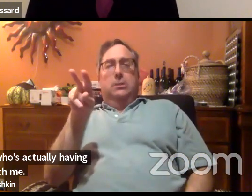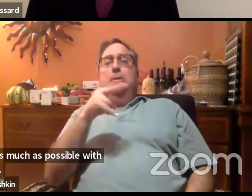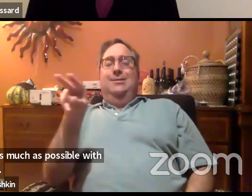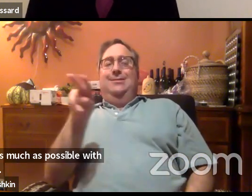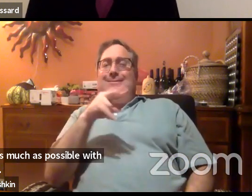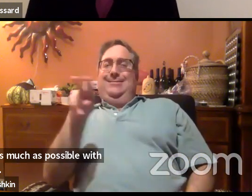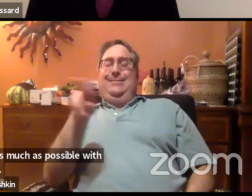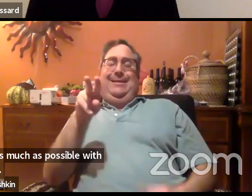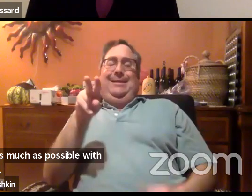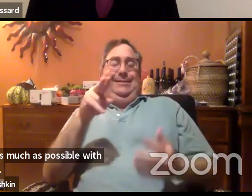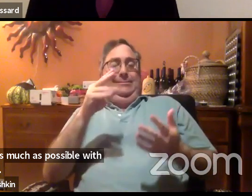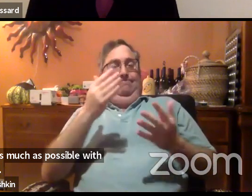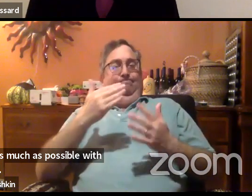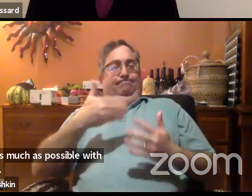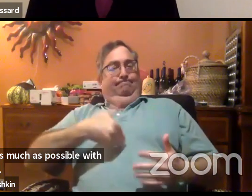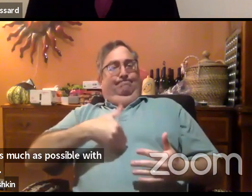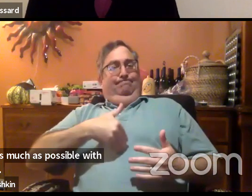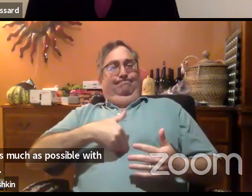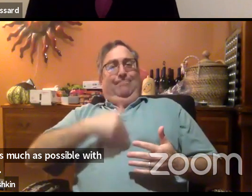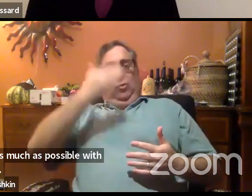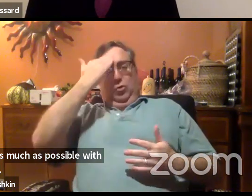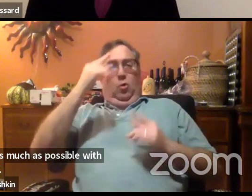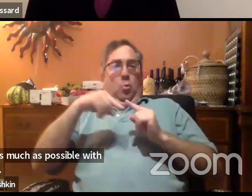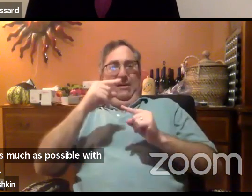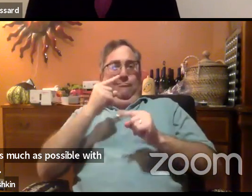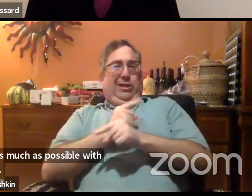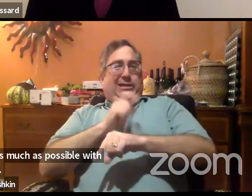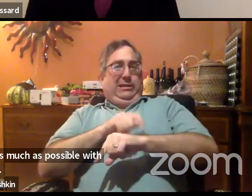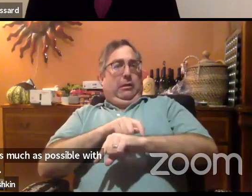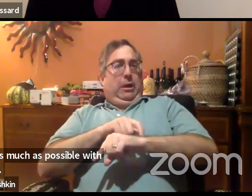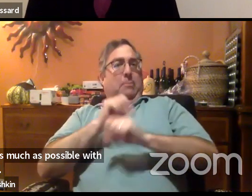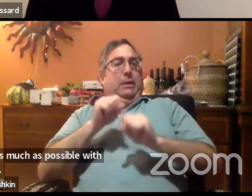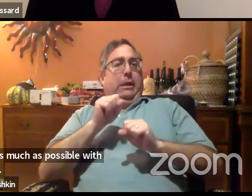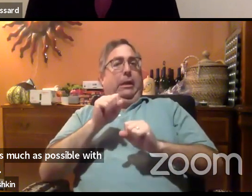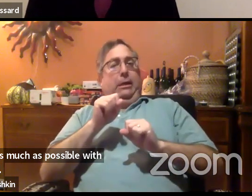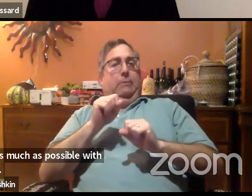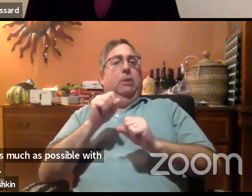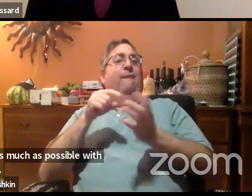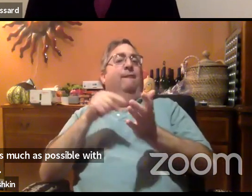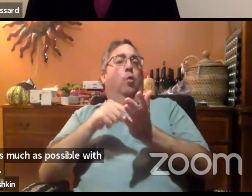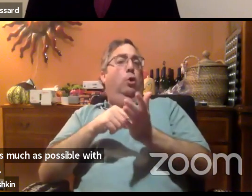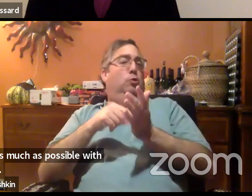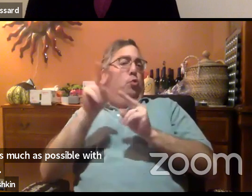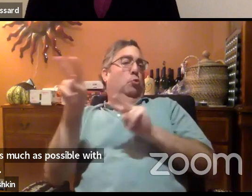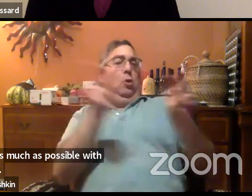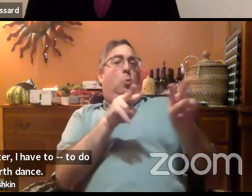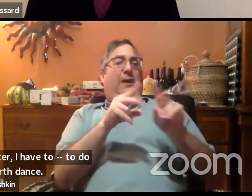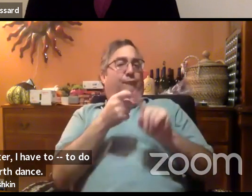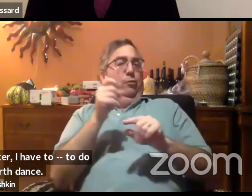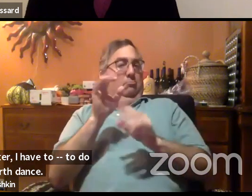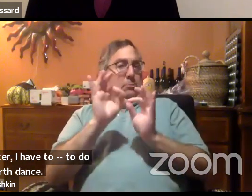But, I'm also talking to the person who's actually having the conversation with me. And try to share my gaze with them as much as possible with the interpreter.